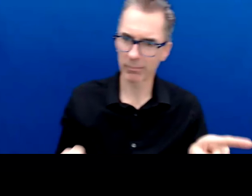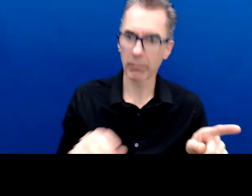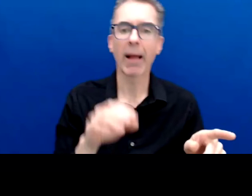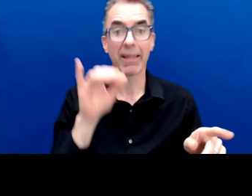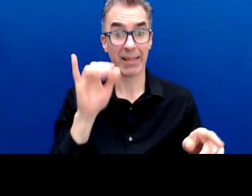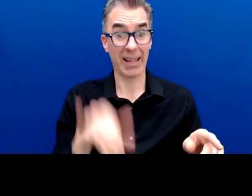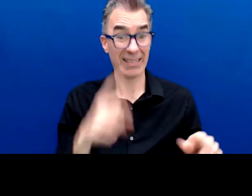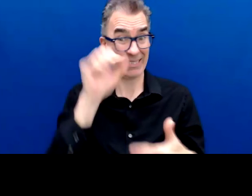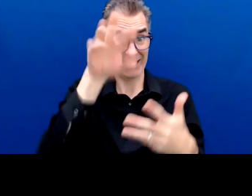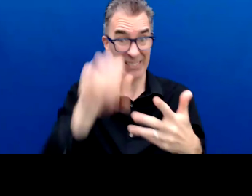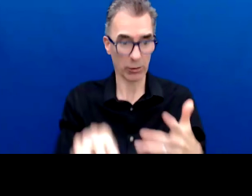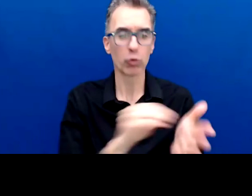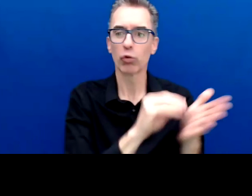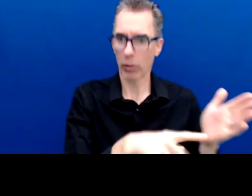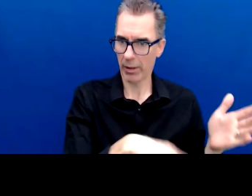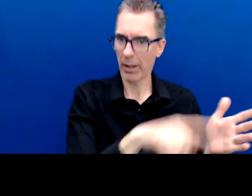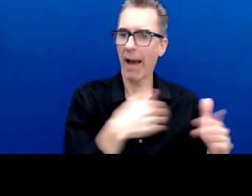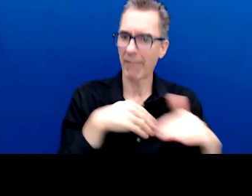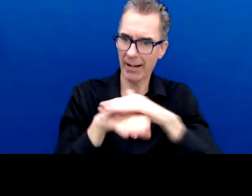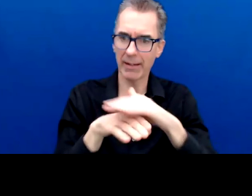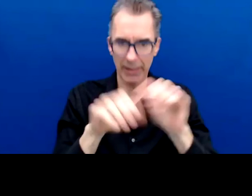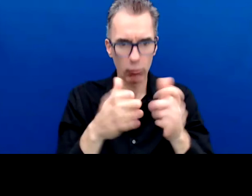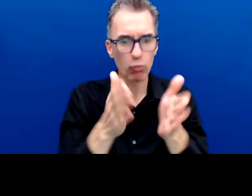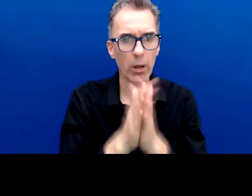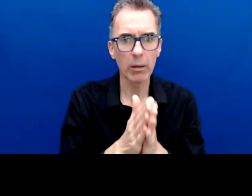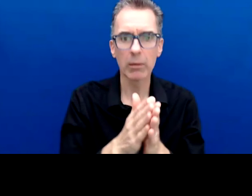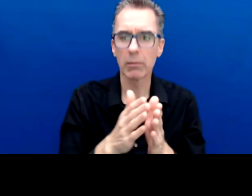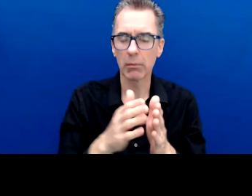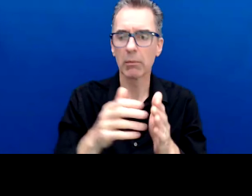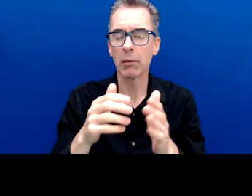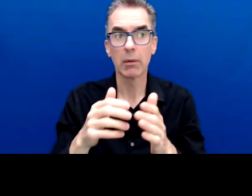And they can request assistance. And those departments will again be notified